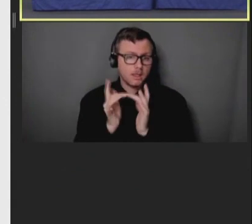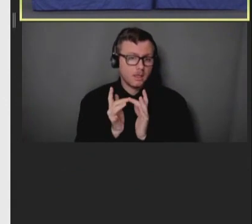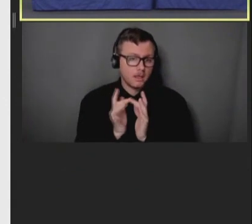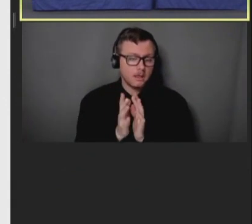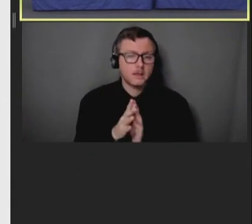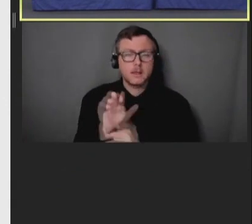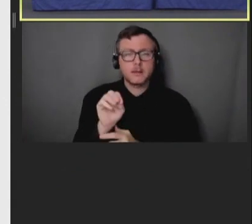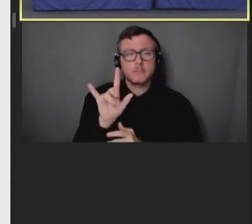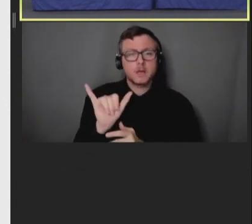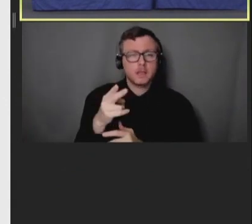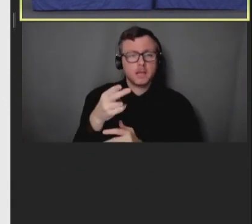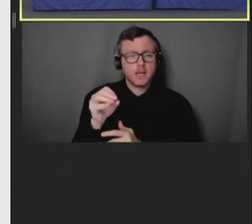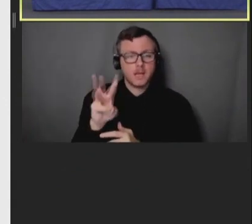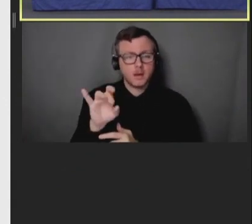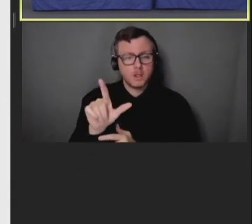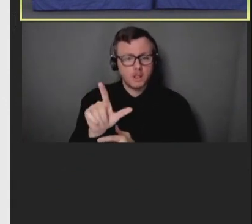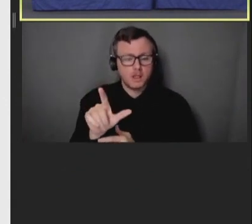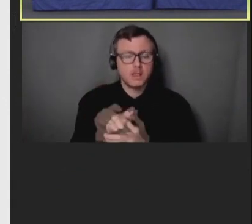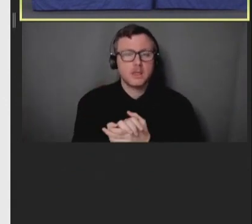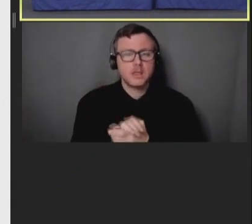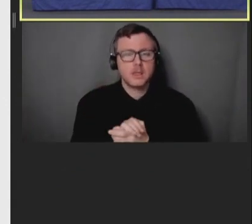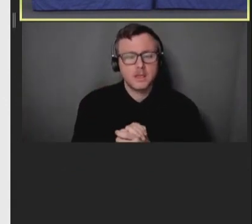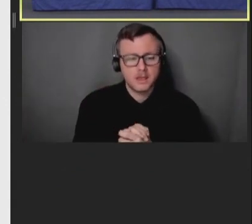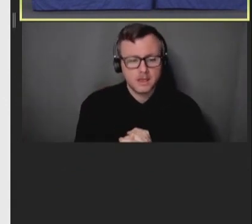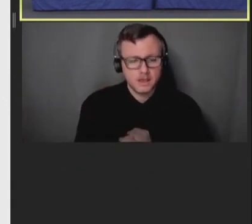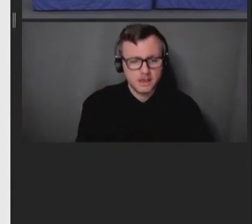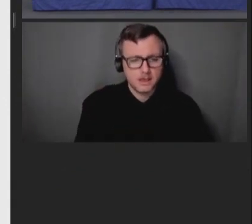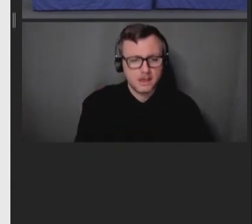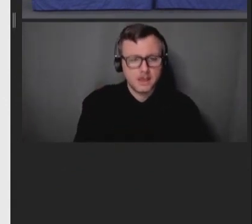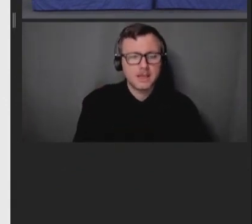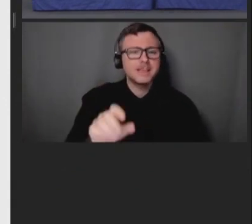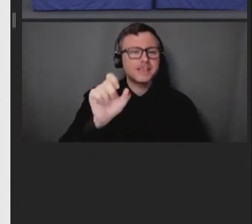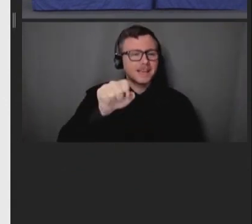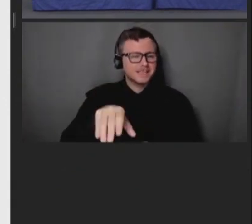Robert Hopkins: Molly Howell, you have a question? Molly Howell: Yeah, hi. Thank you, and thank you to